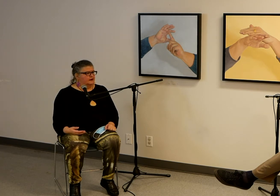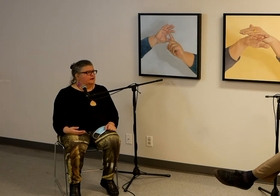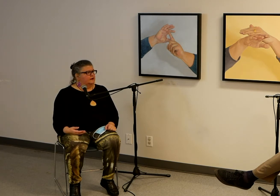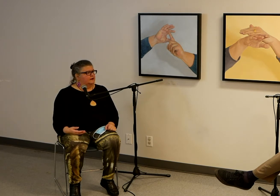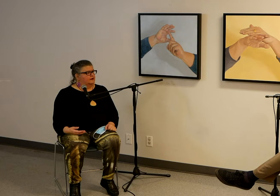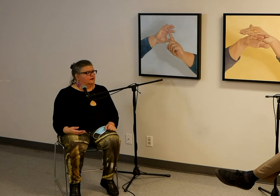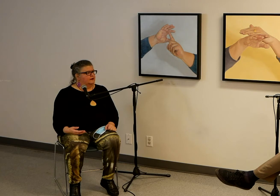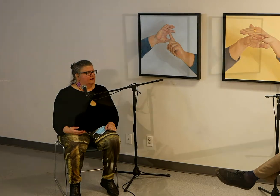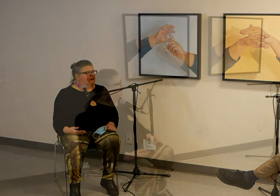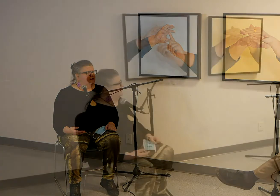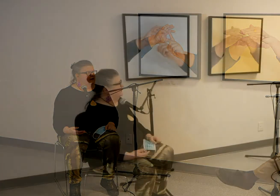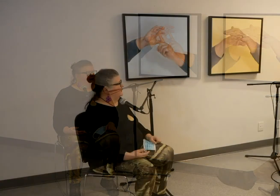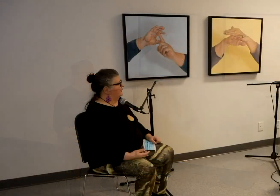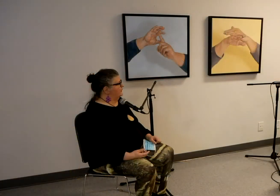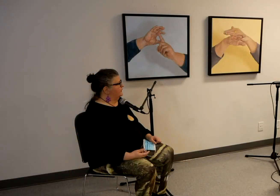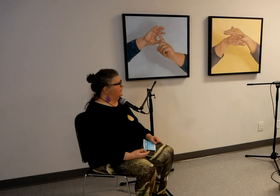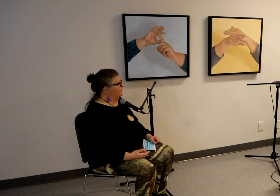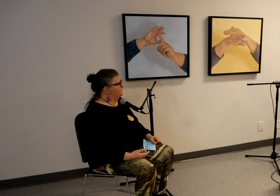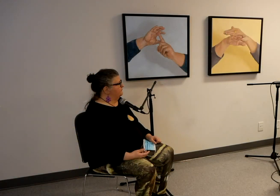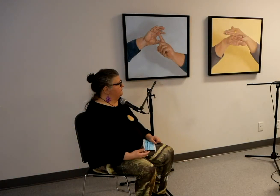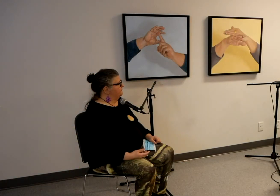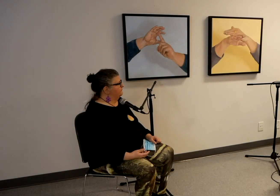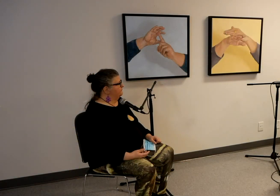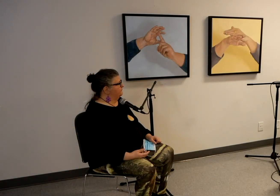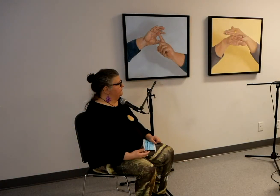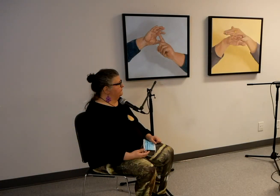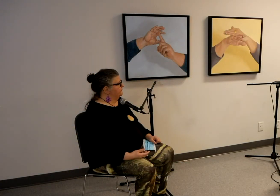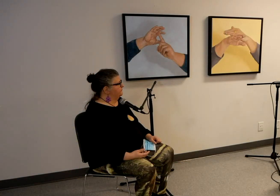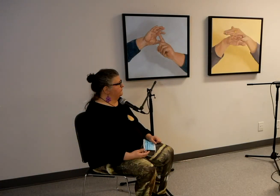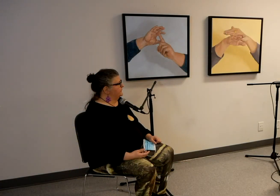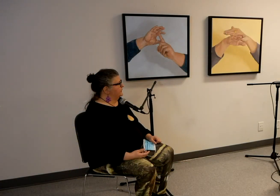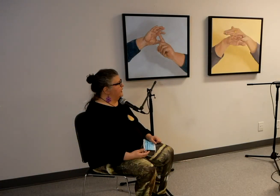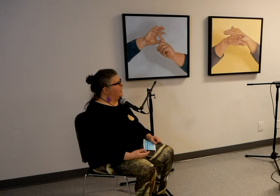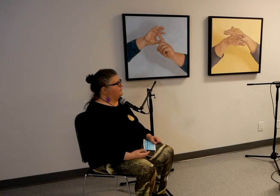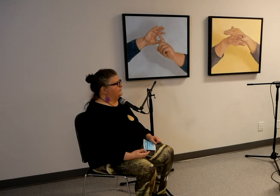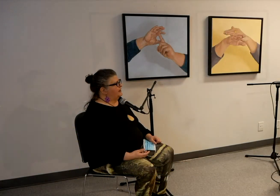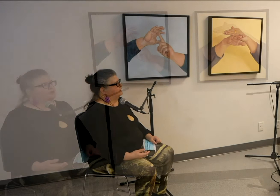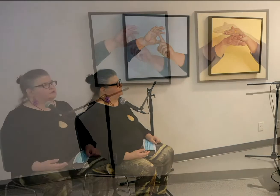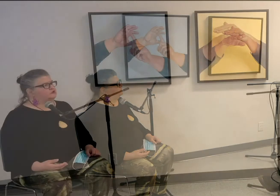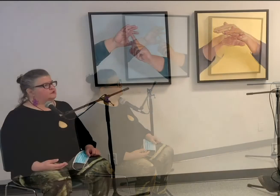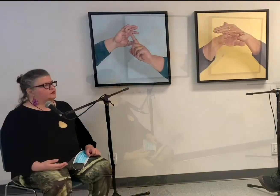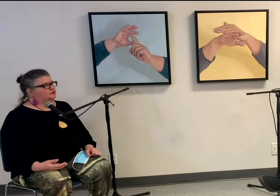What other barriers do you feel that disability creates in your life to